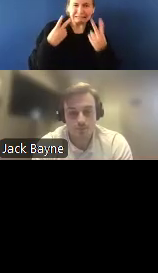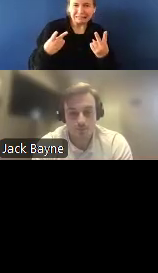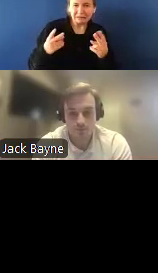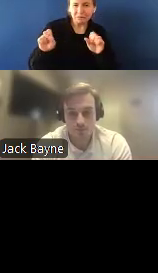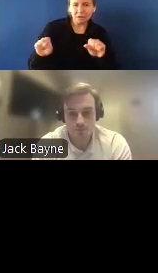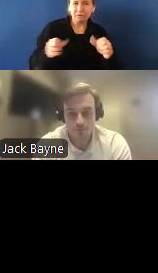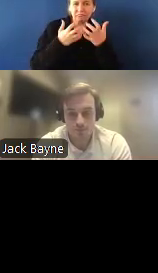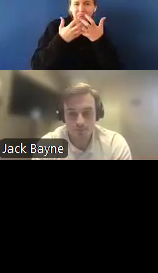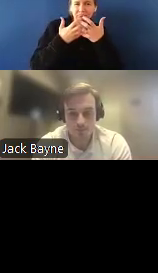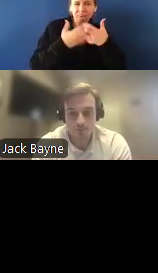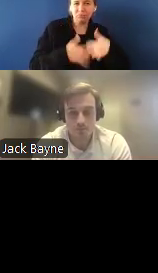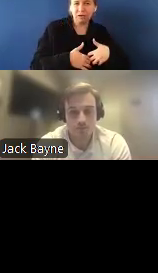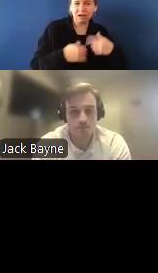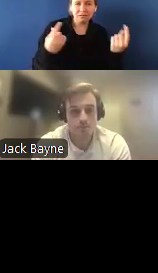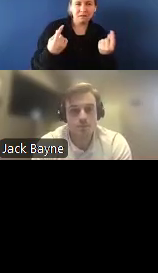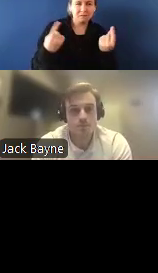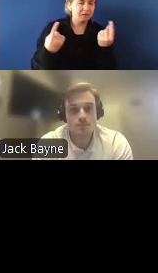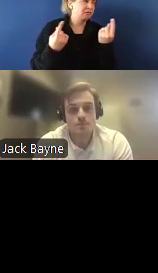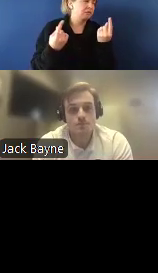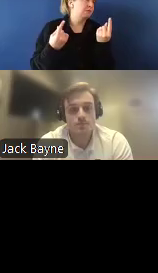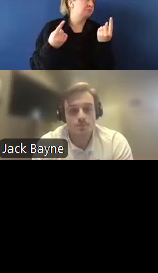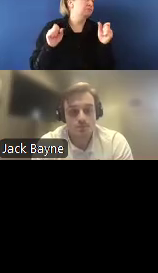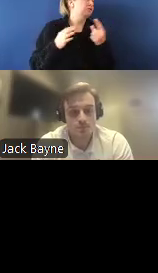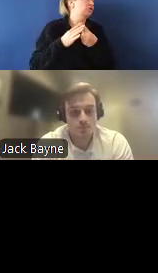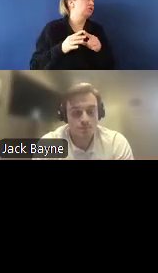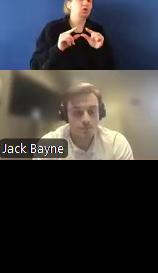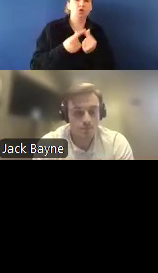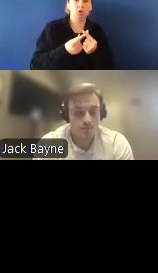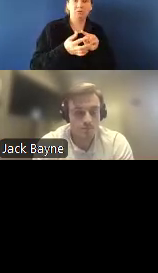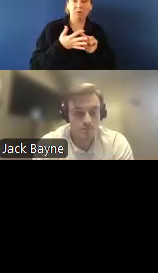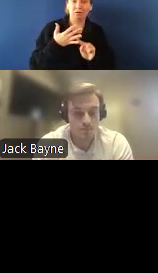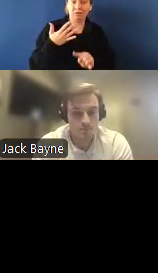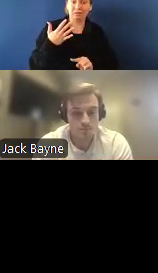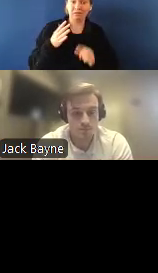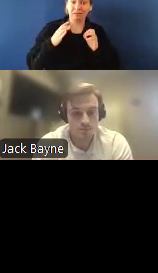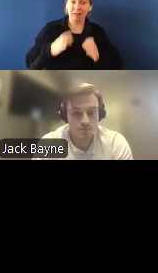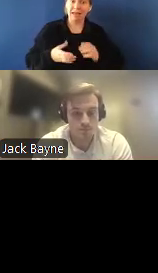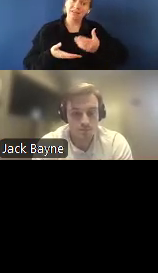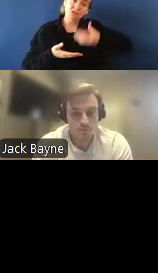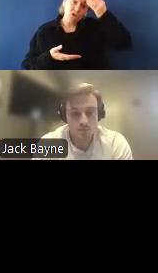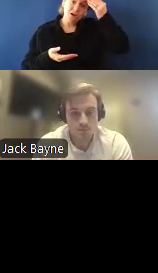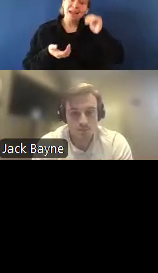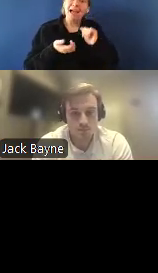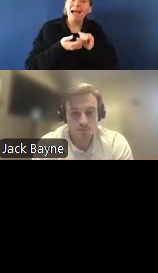something where we could start a group for these guys to really learn how to navigate